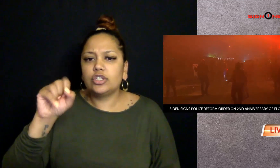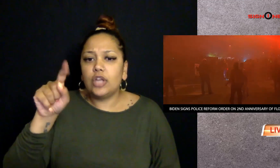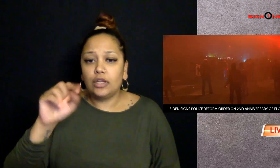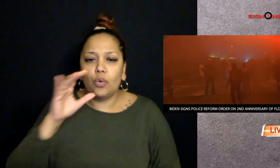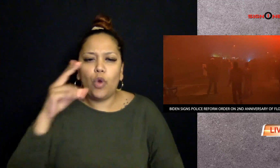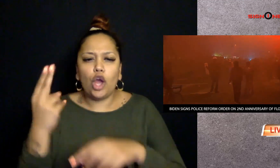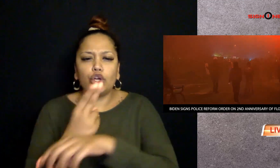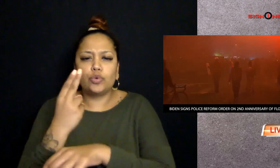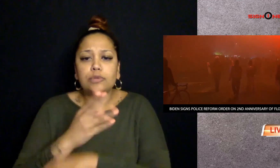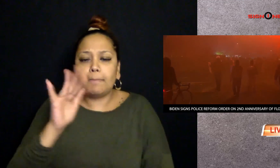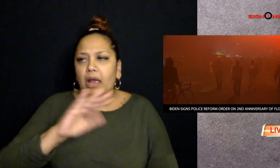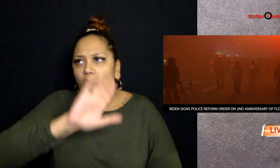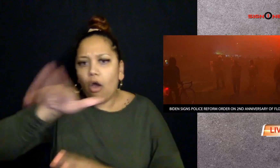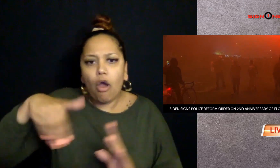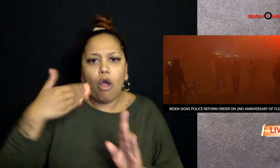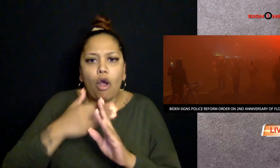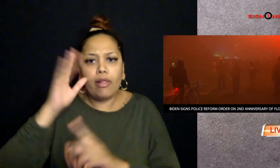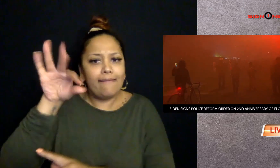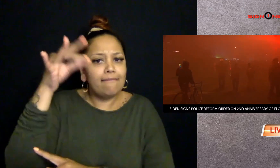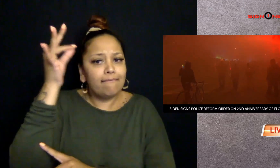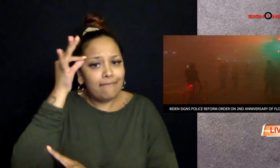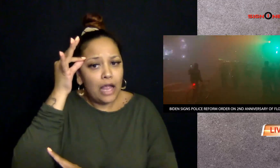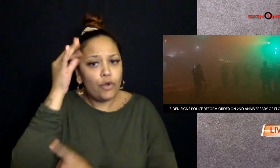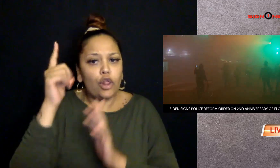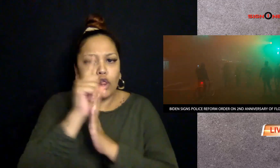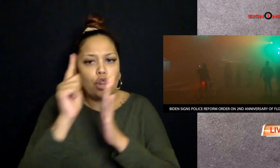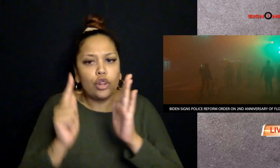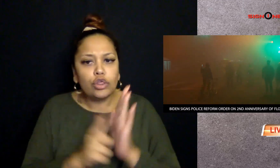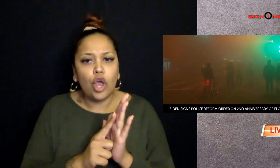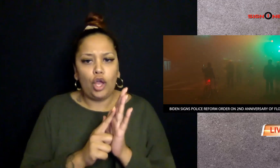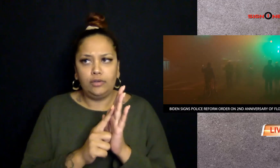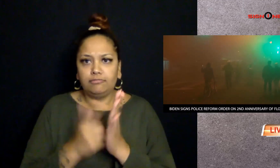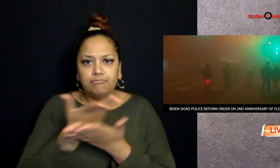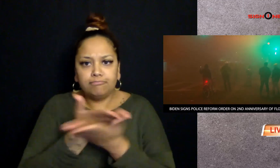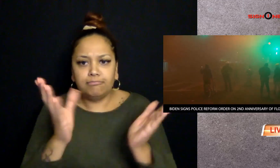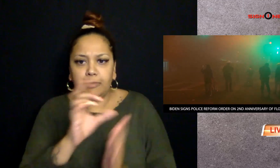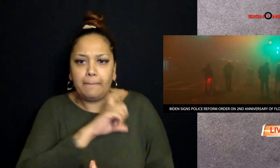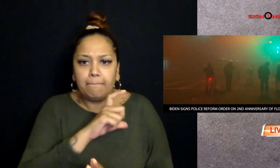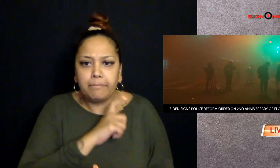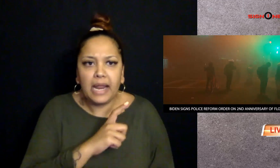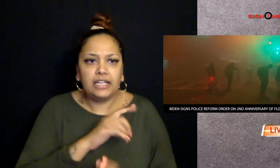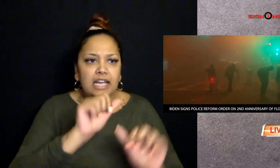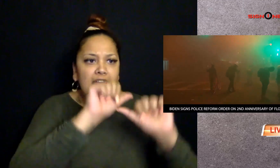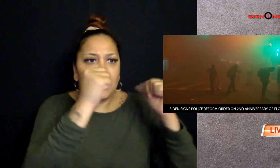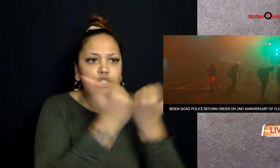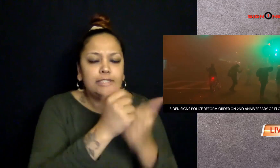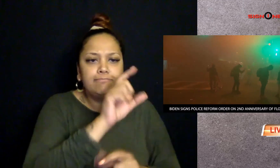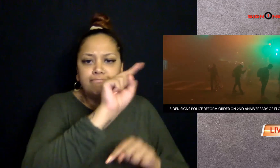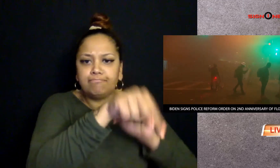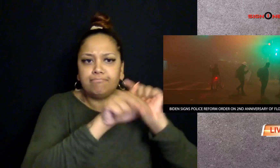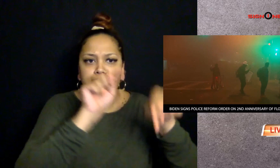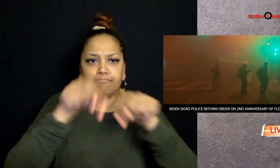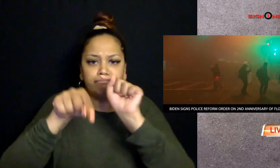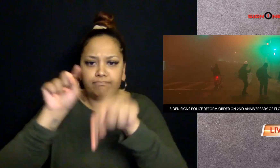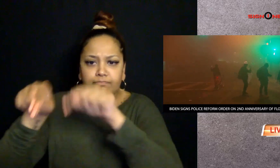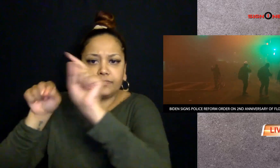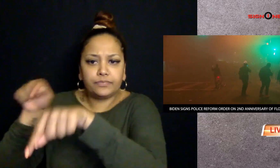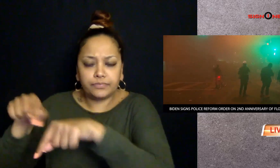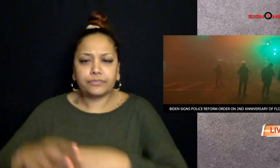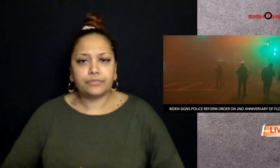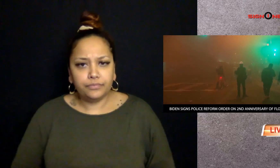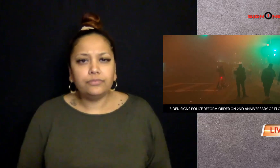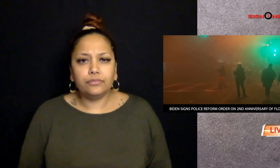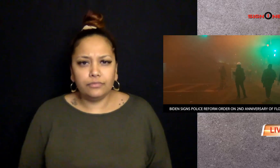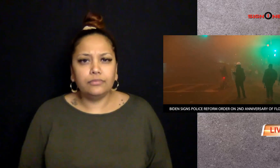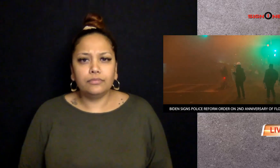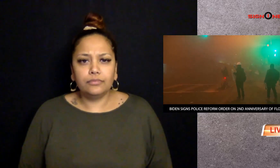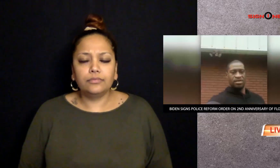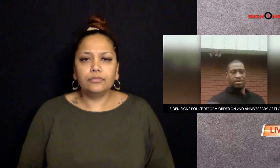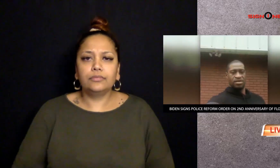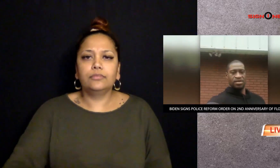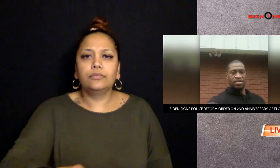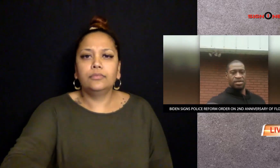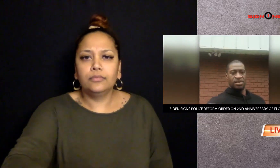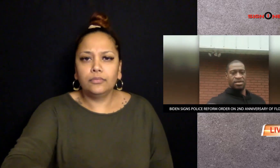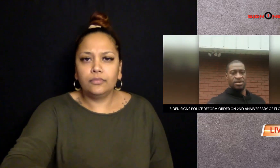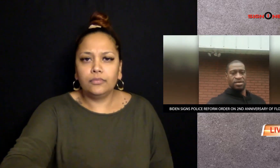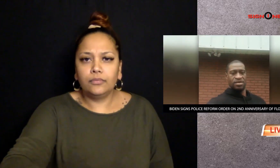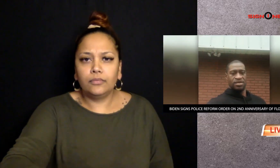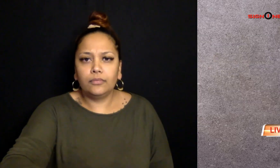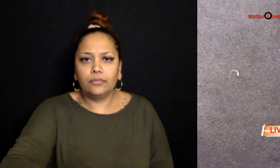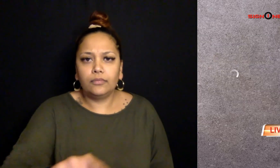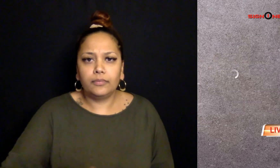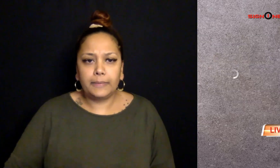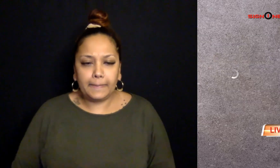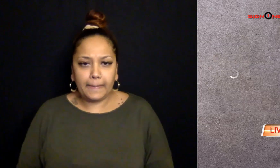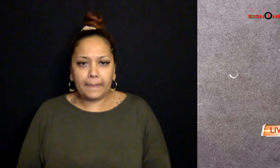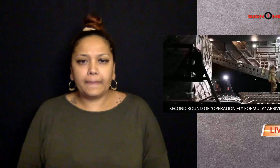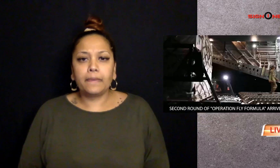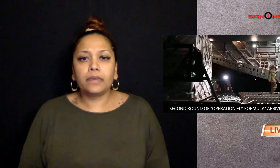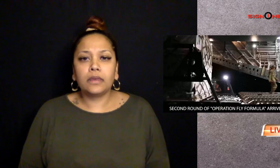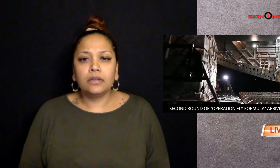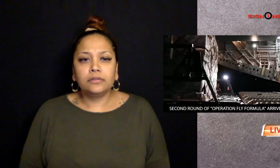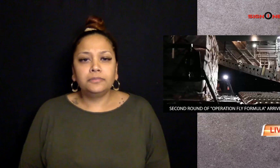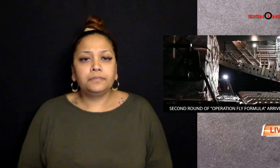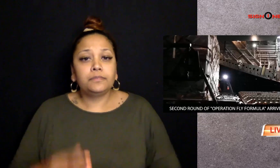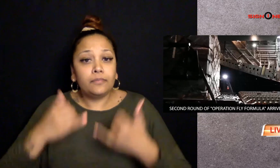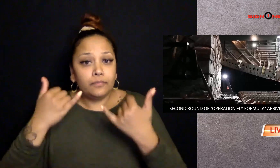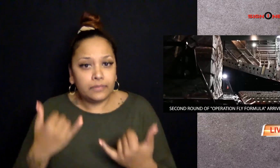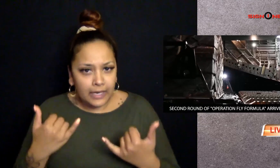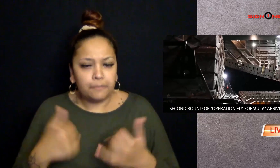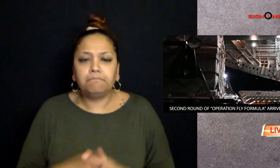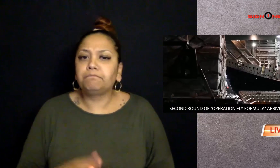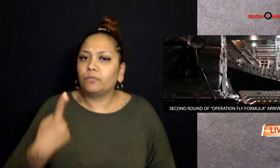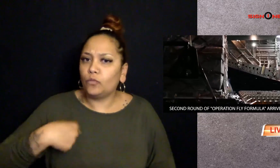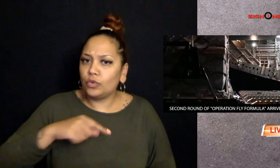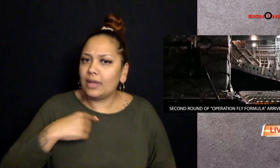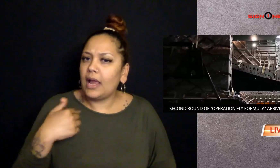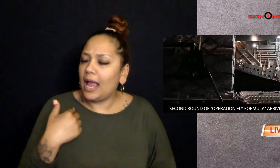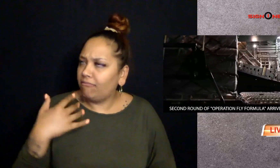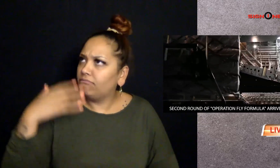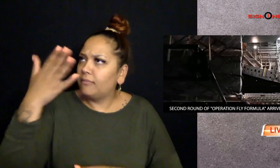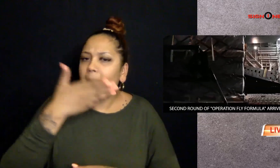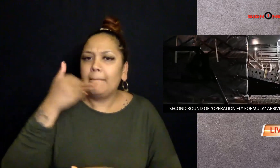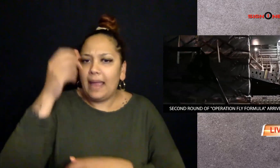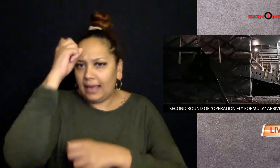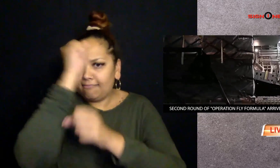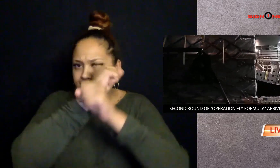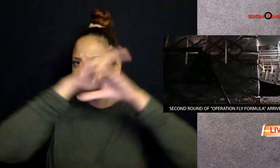of police misconduct that will be used by all federal law enforcement agencies